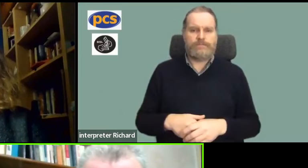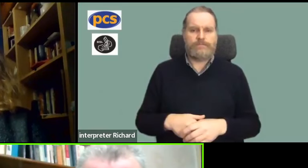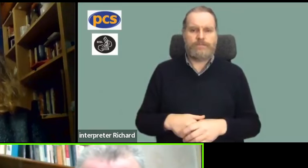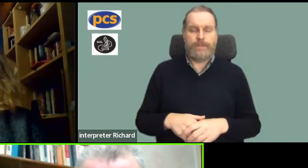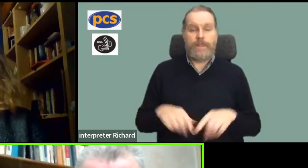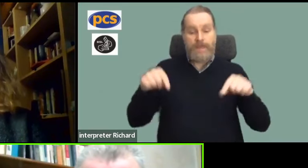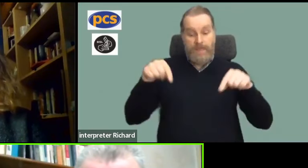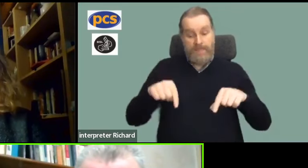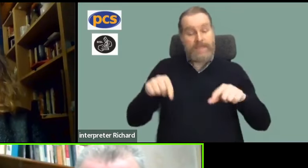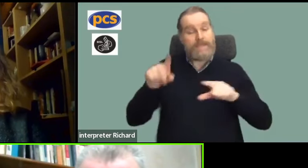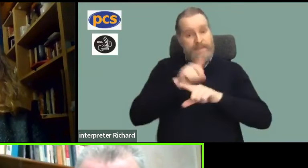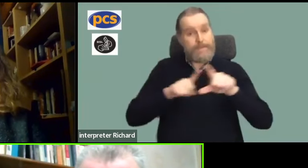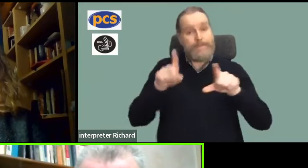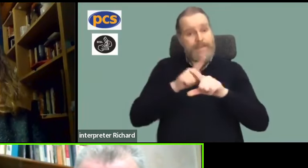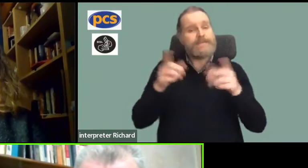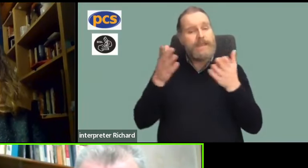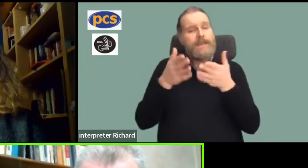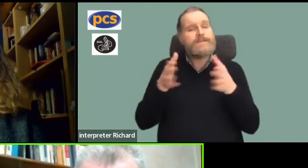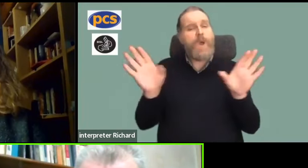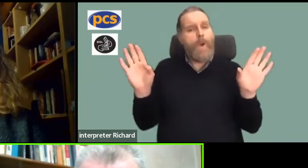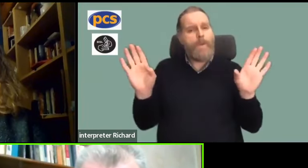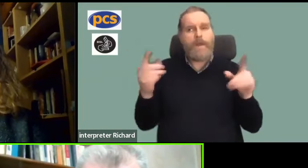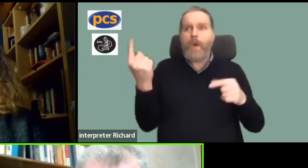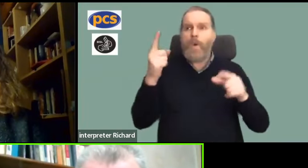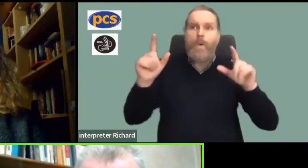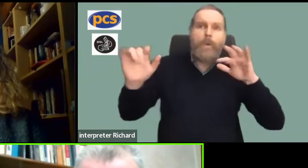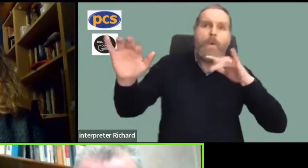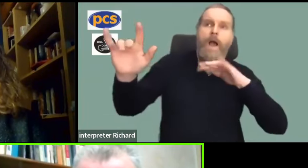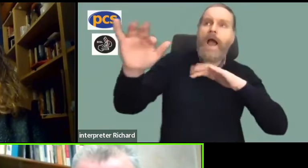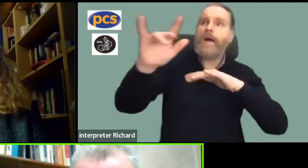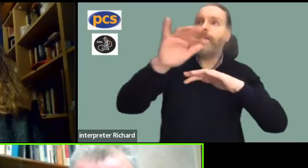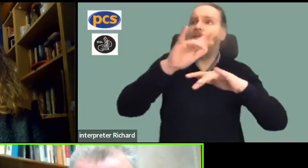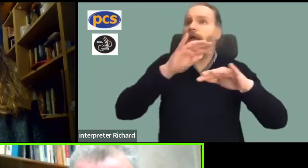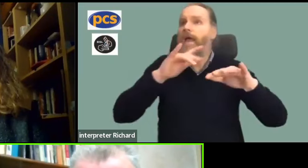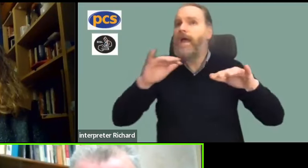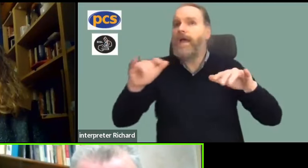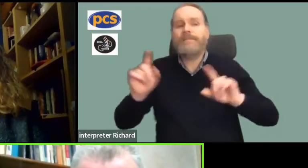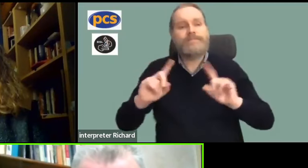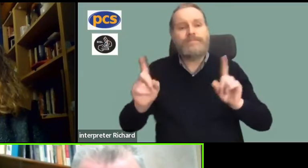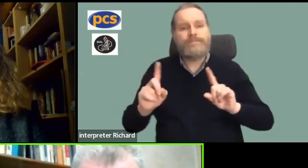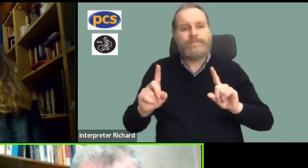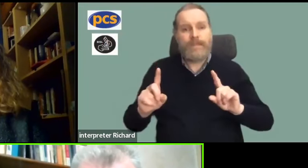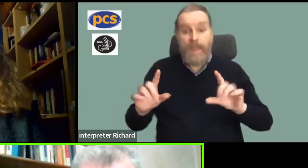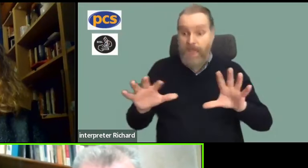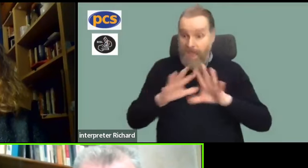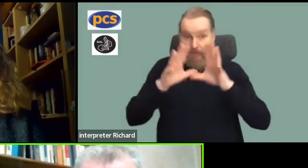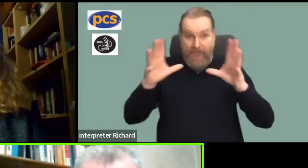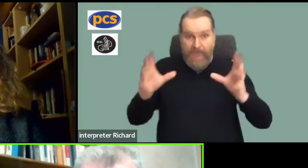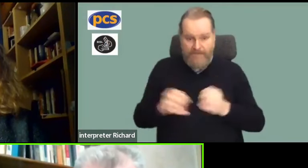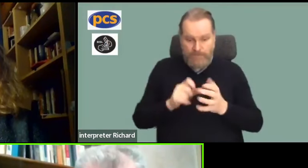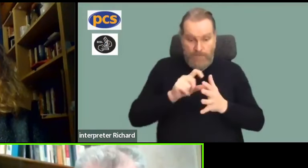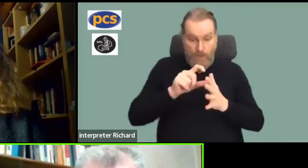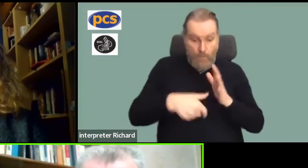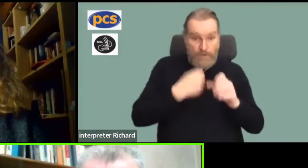obviously this meeting is in a public forum . I just want to I just want to say that everything we're saying and